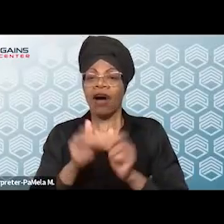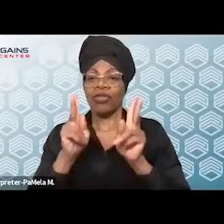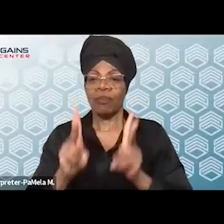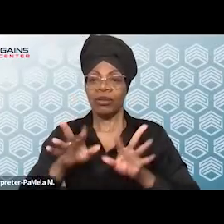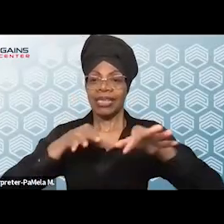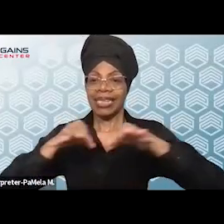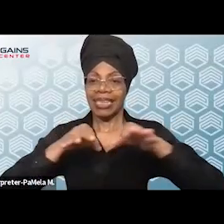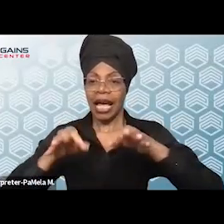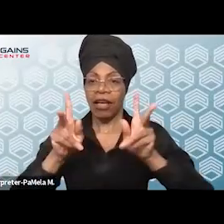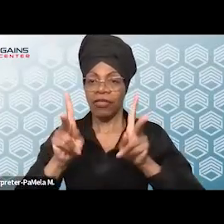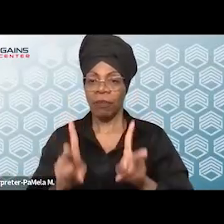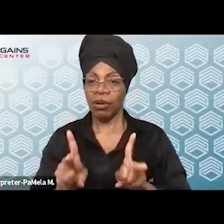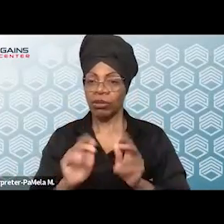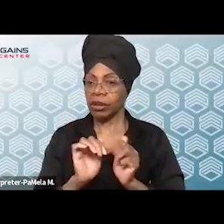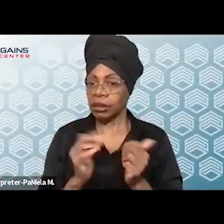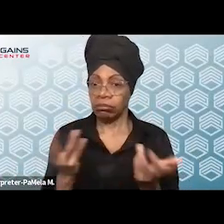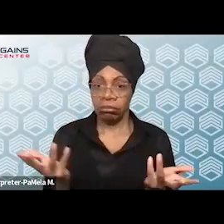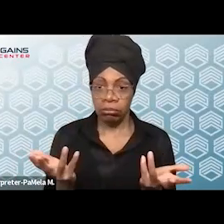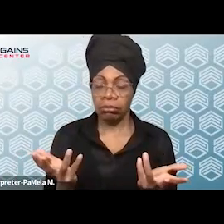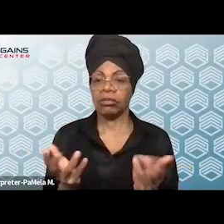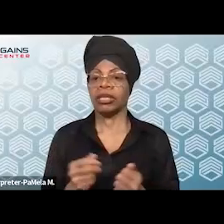they described the individual as being frozen,